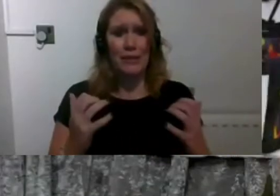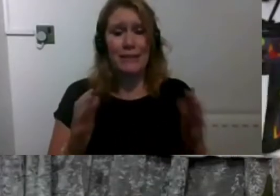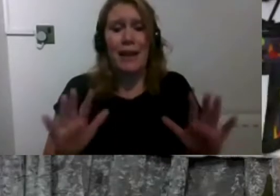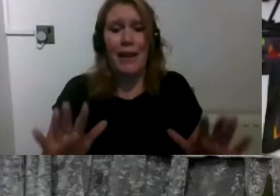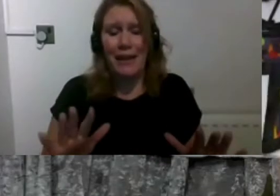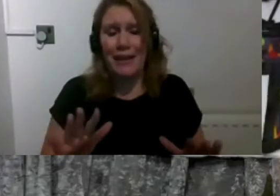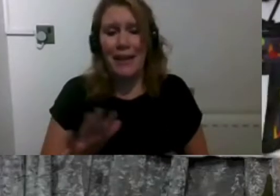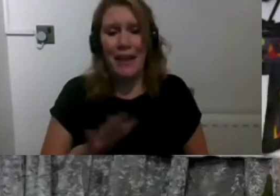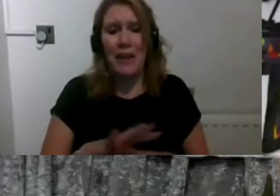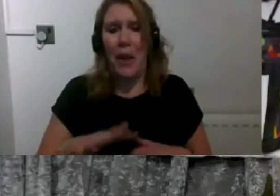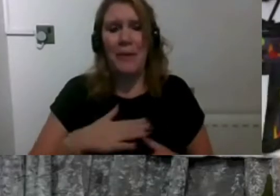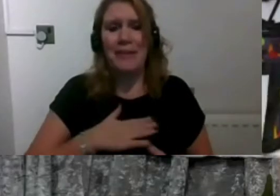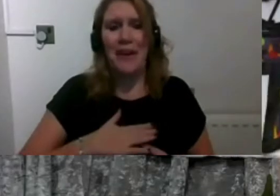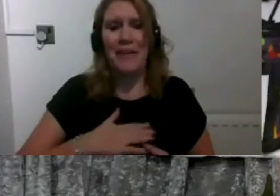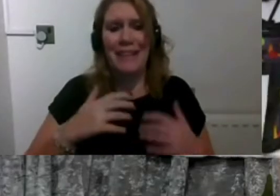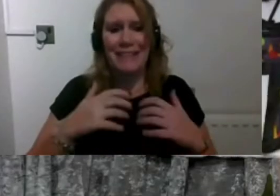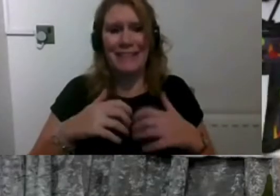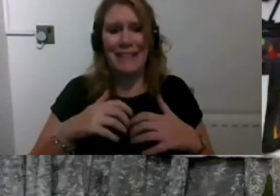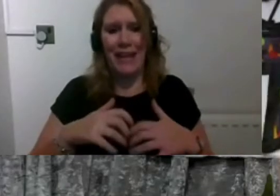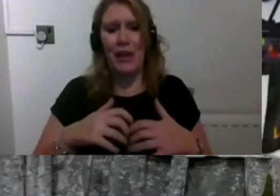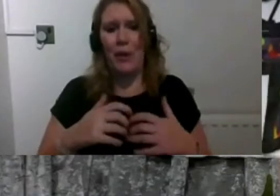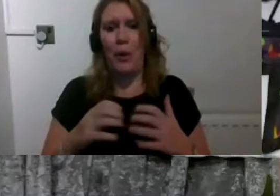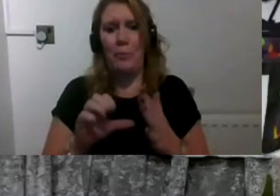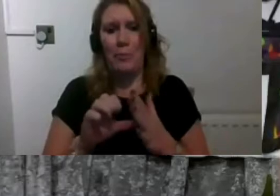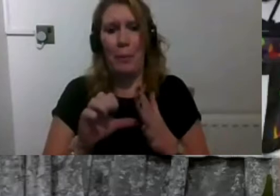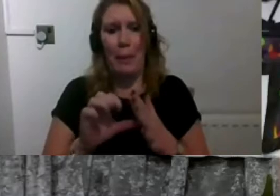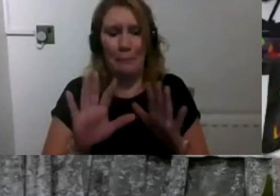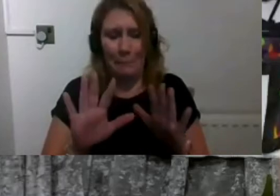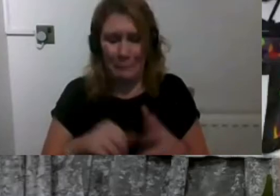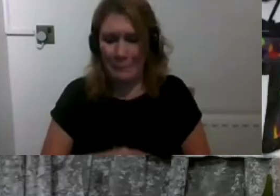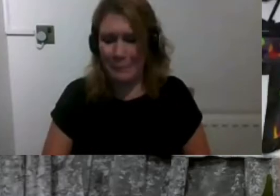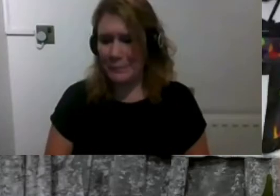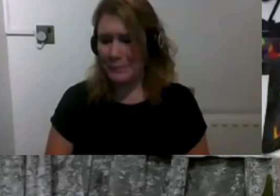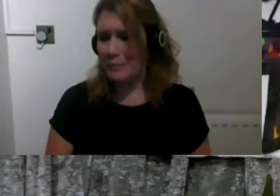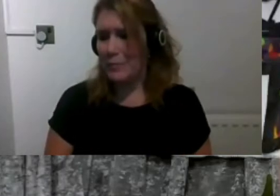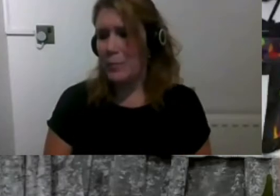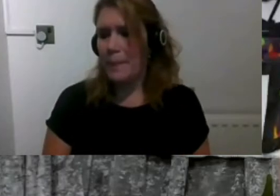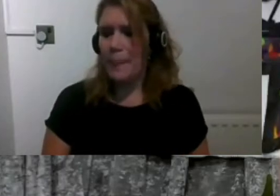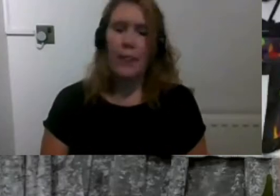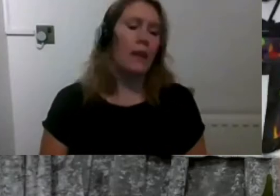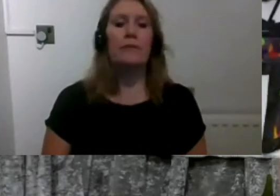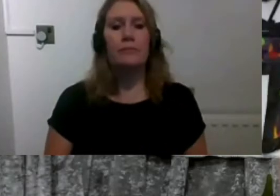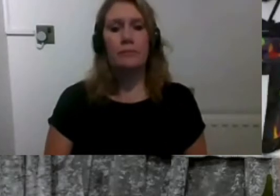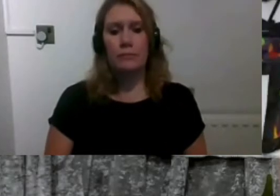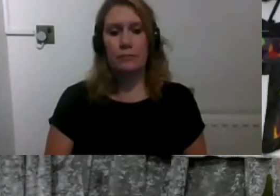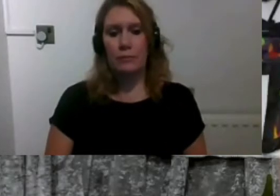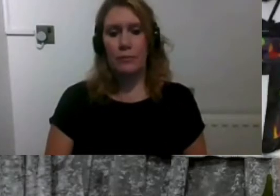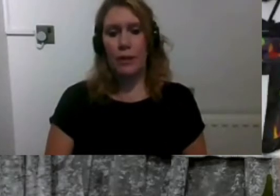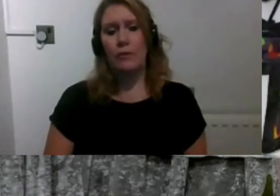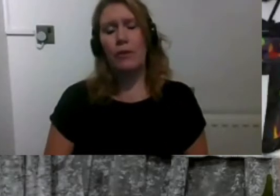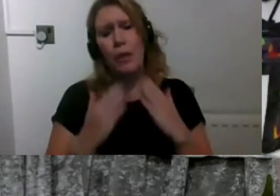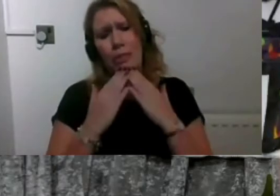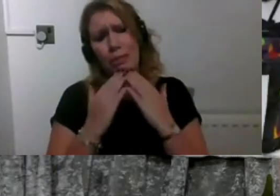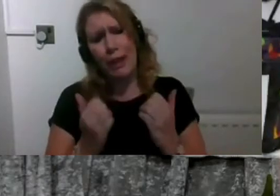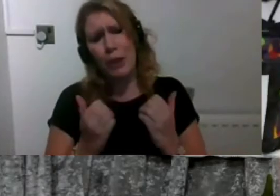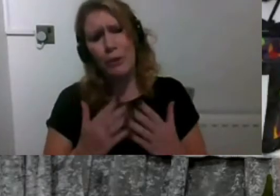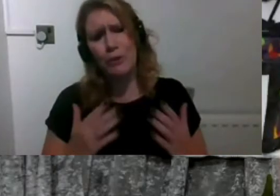No it was just a mic muting thing going on. So I shall just say that again,